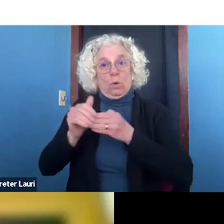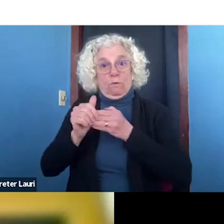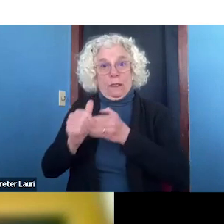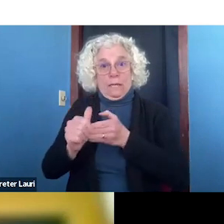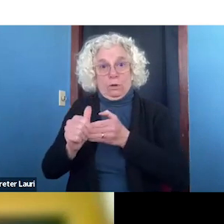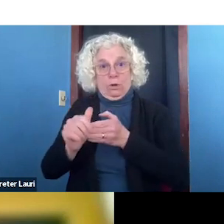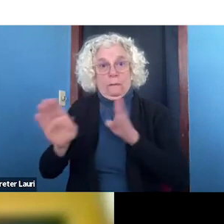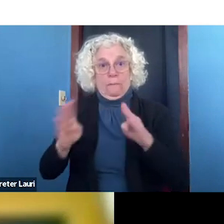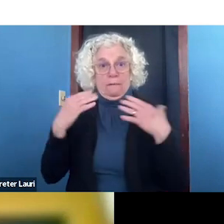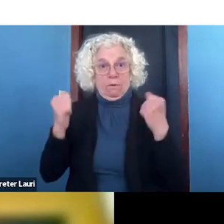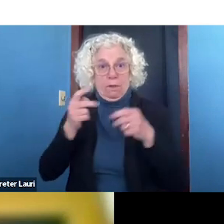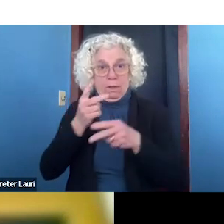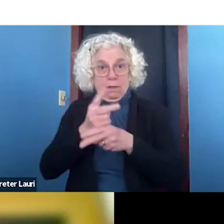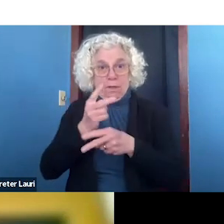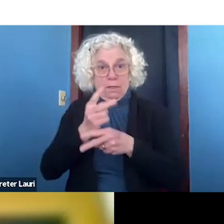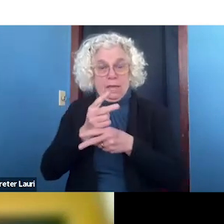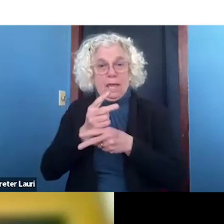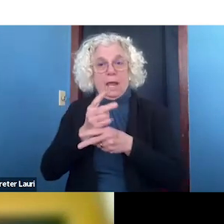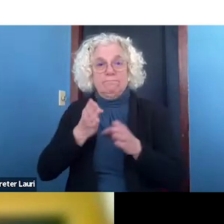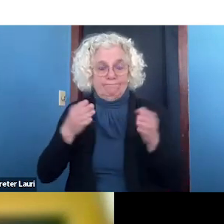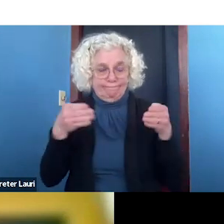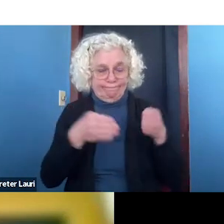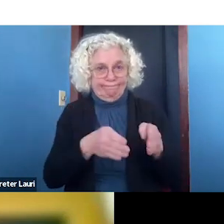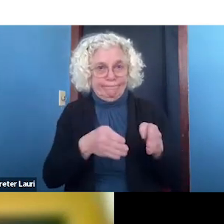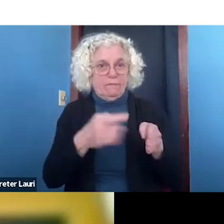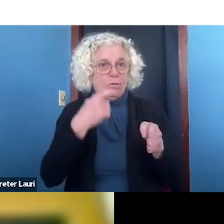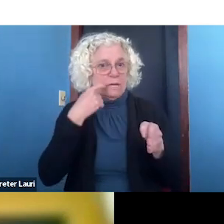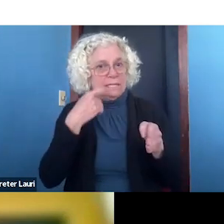particularly in addiction and recovery Solutions